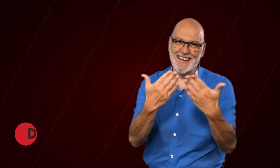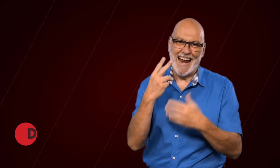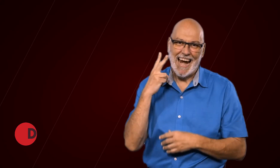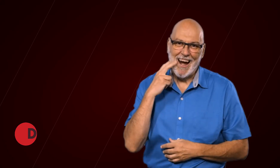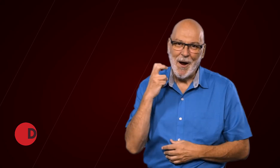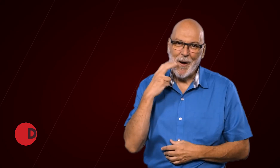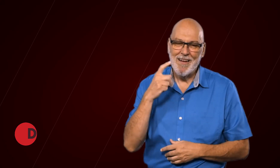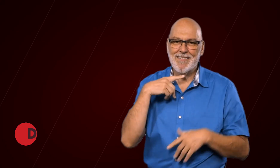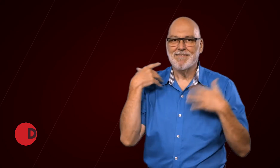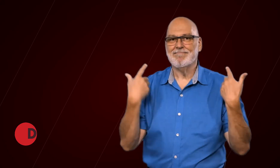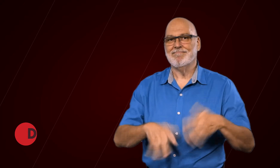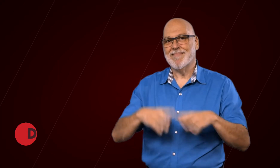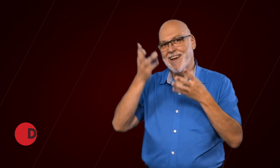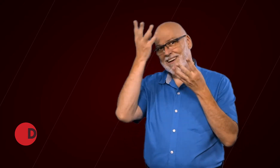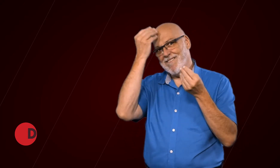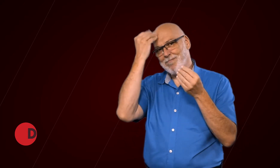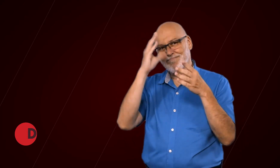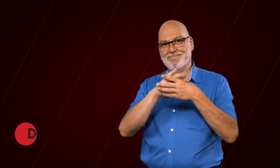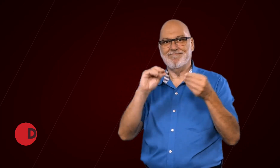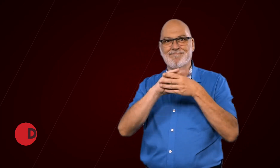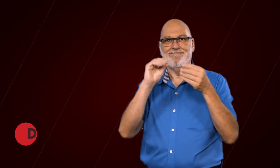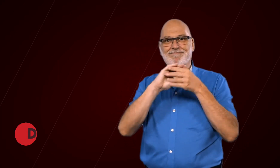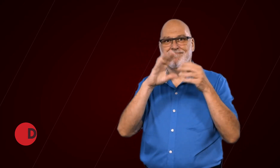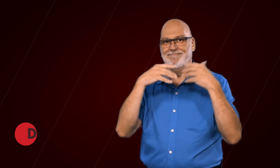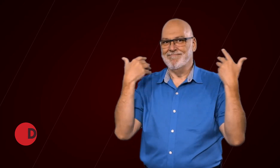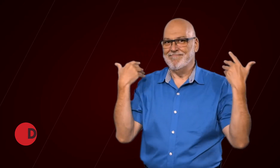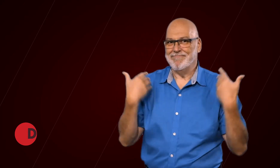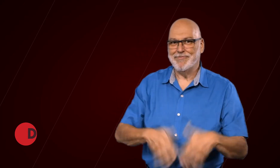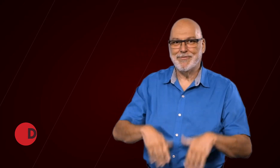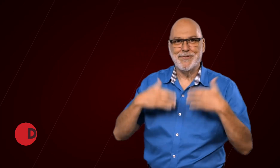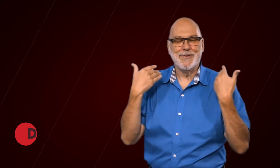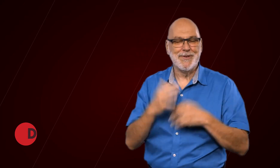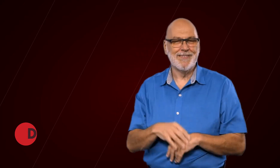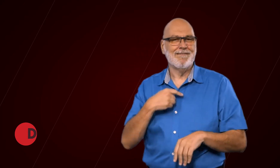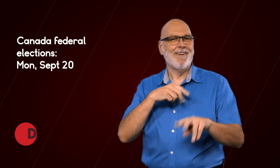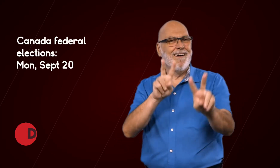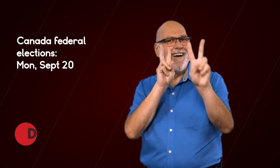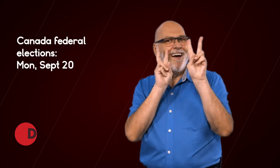[Anselmo]: Nicole, that was very informative!